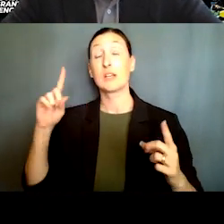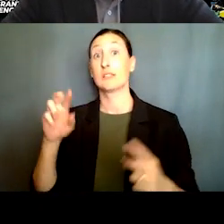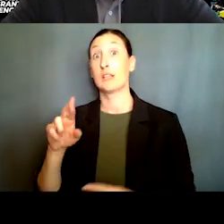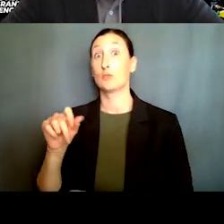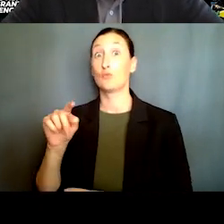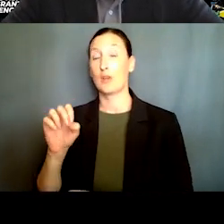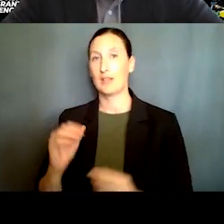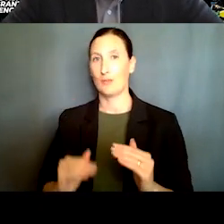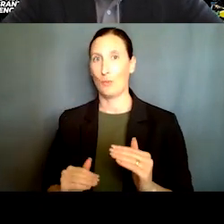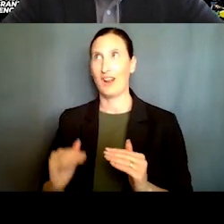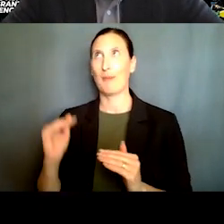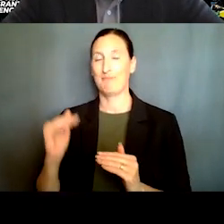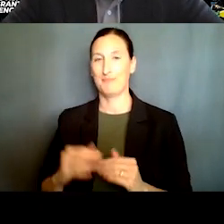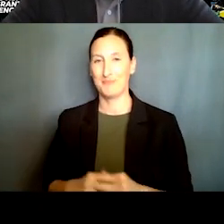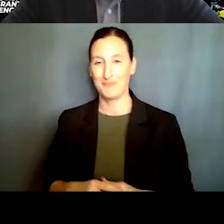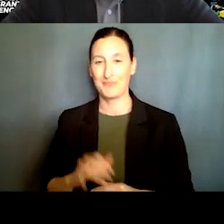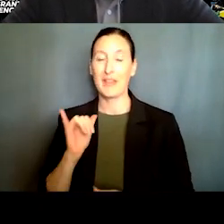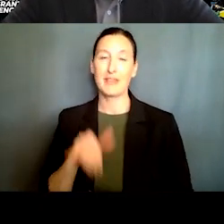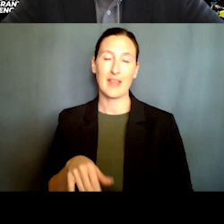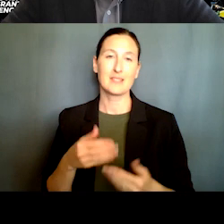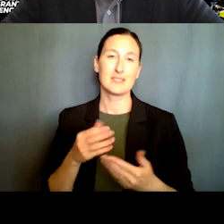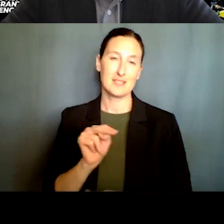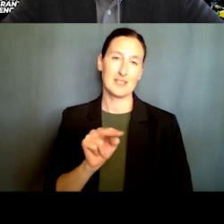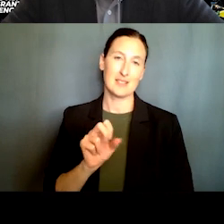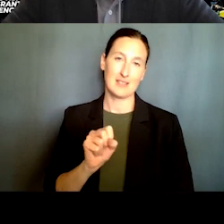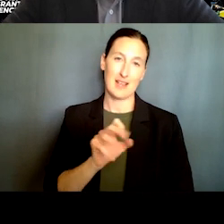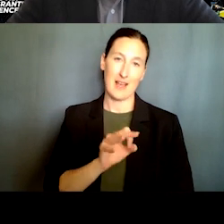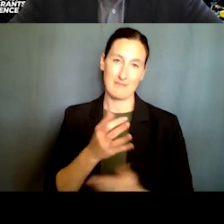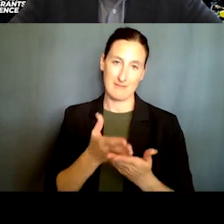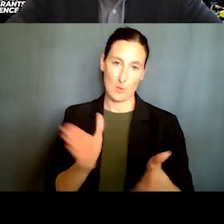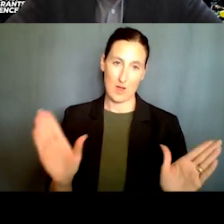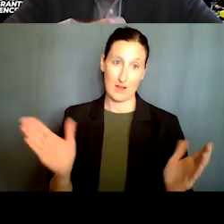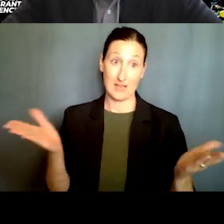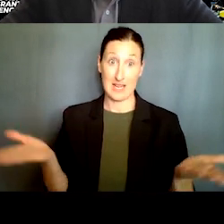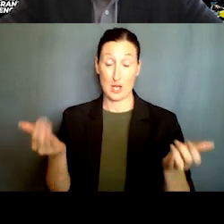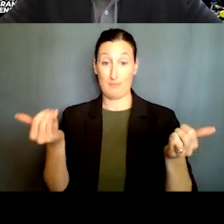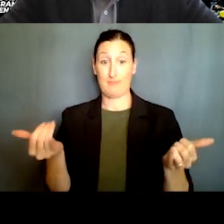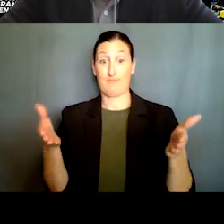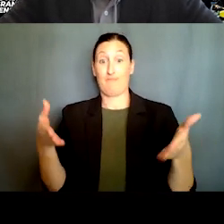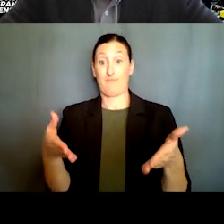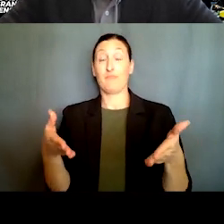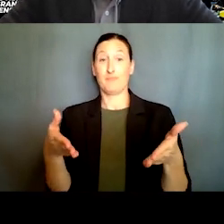the funding rate went up. That's NSF wide. Here's a different version